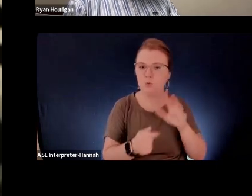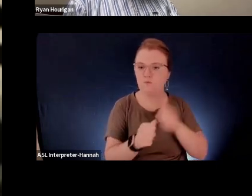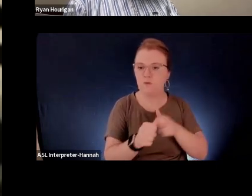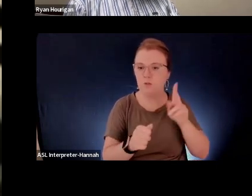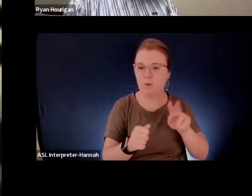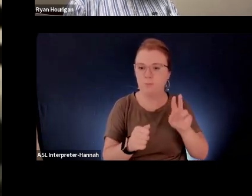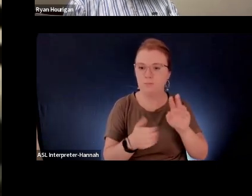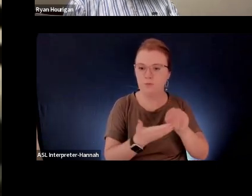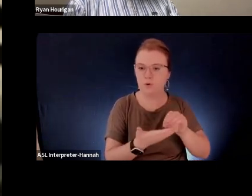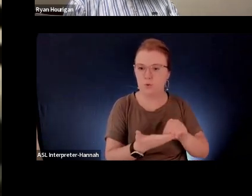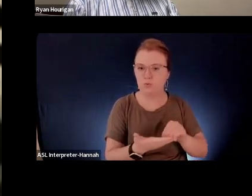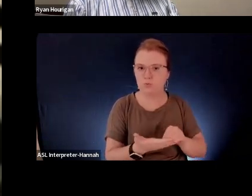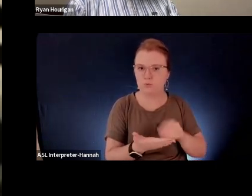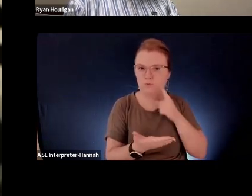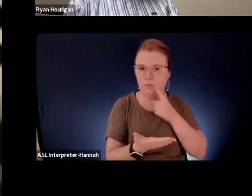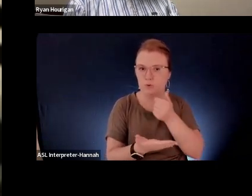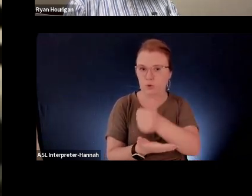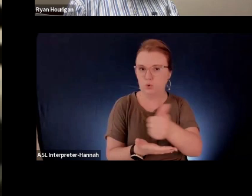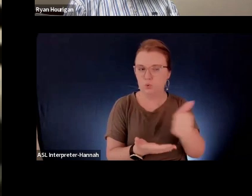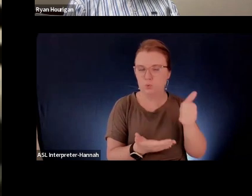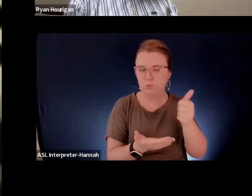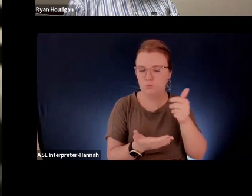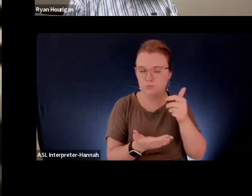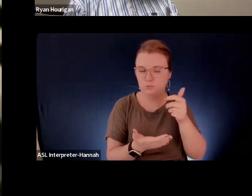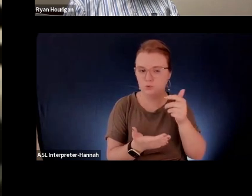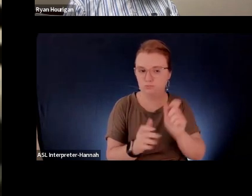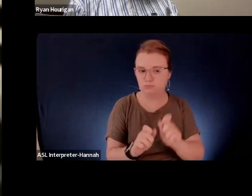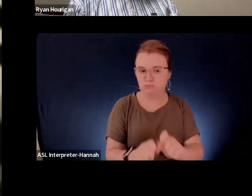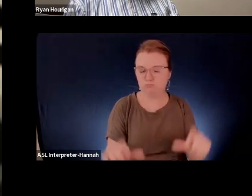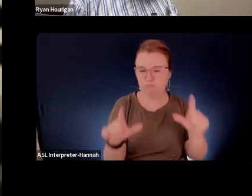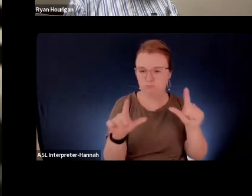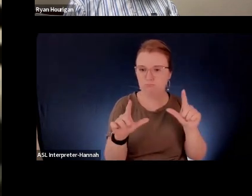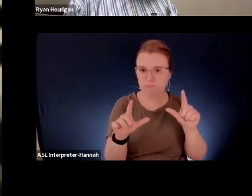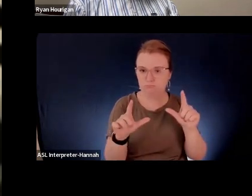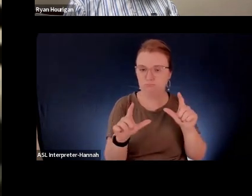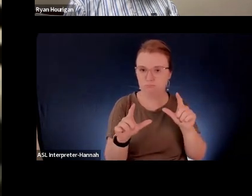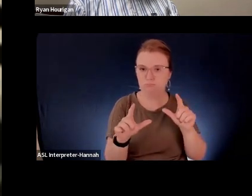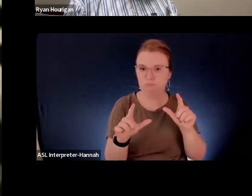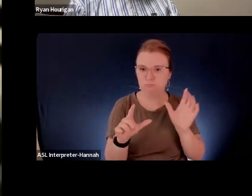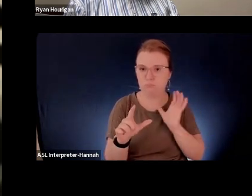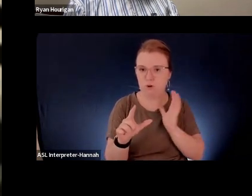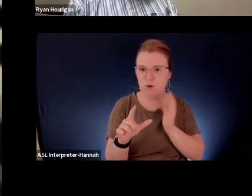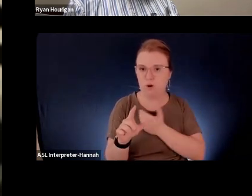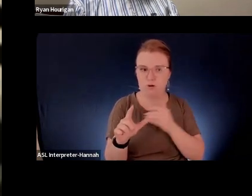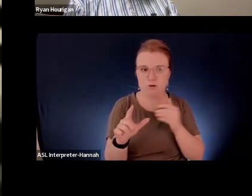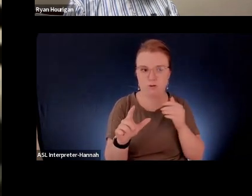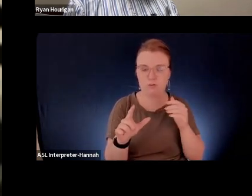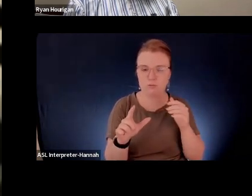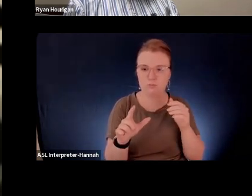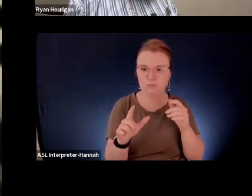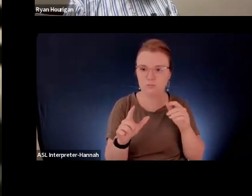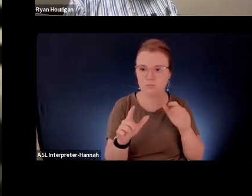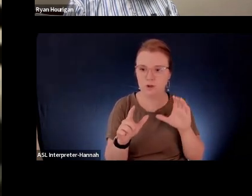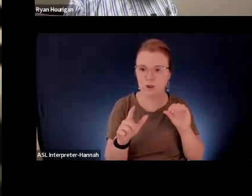for you to go to the Conway press website to get the book. Yeah, it can be ordered. Absolutely.